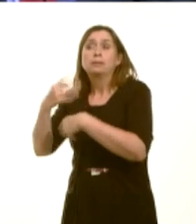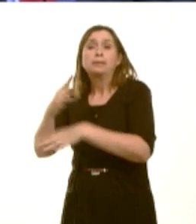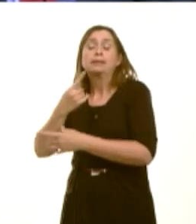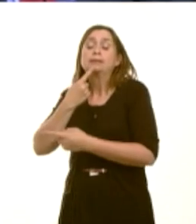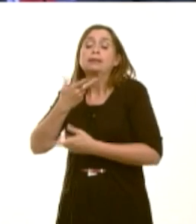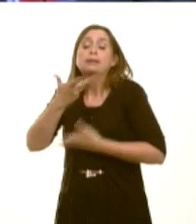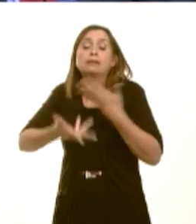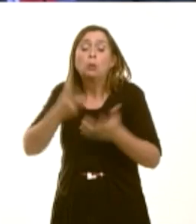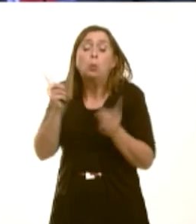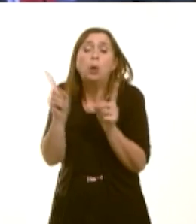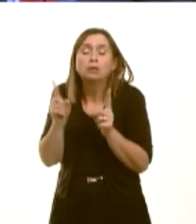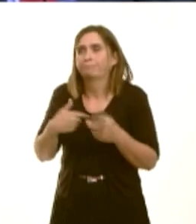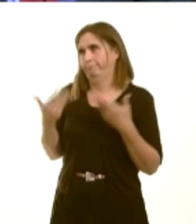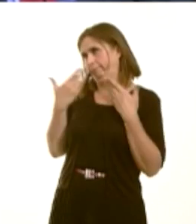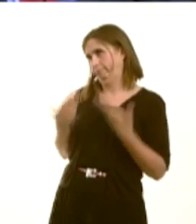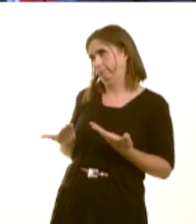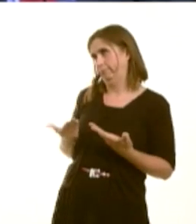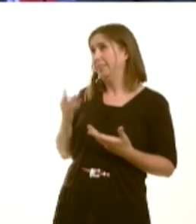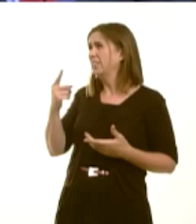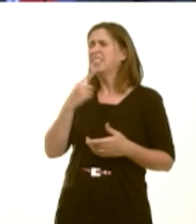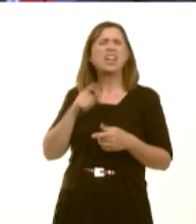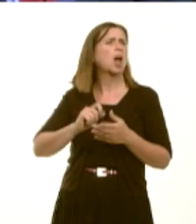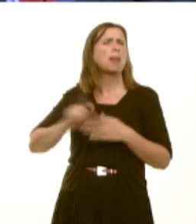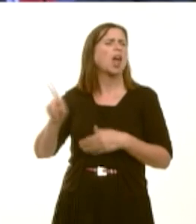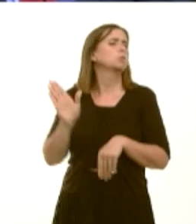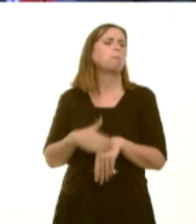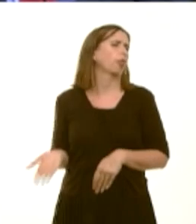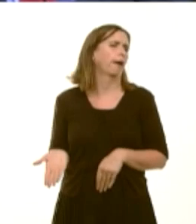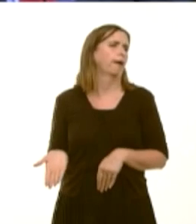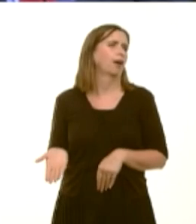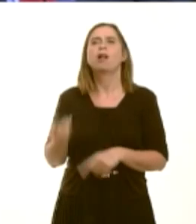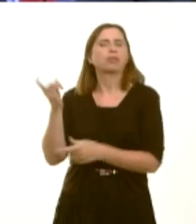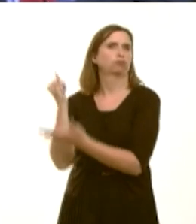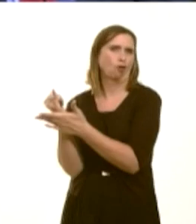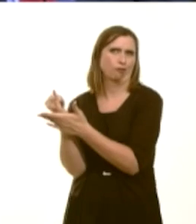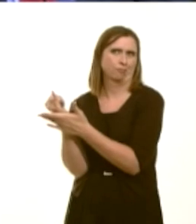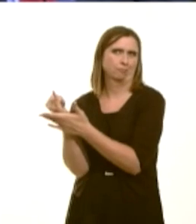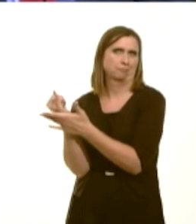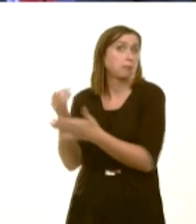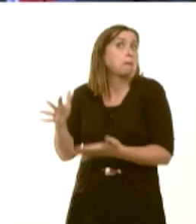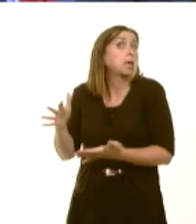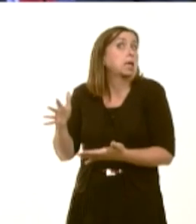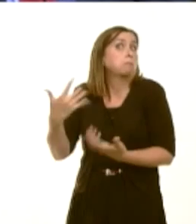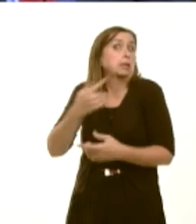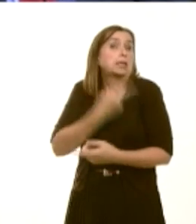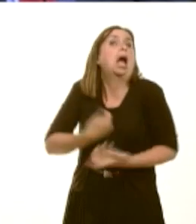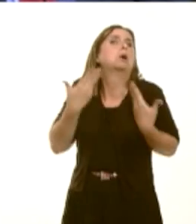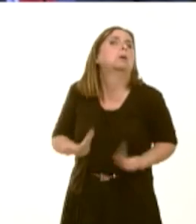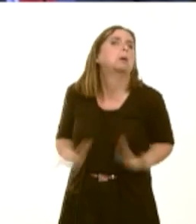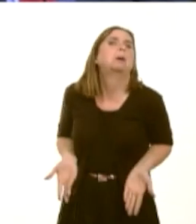said that there was not even any point applying for funding, then that is not the right advice. Now, I donít know whether that is what was said or notówe donít know the full detail